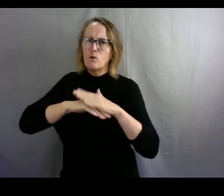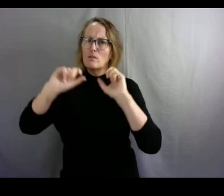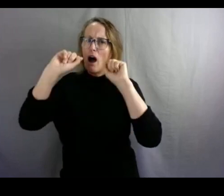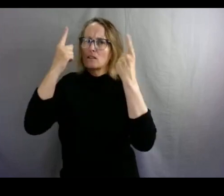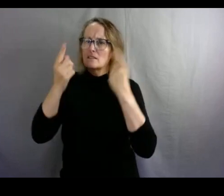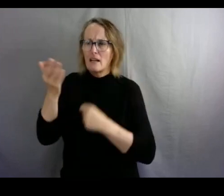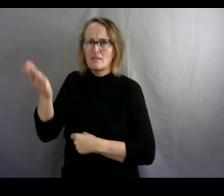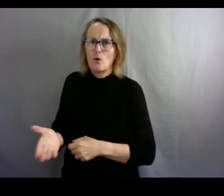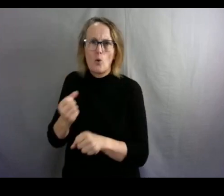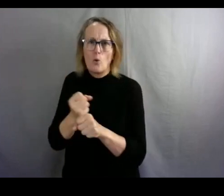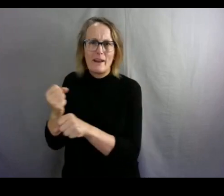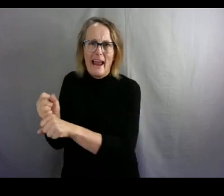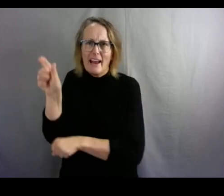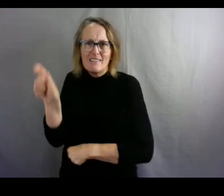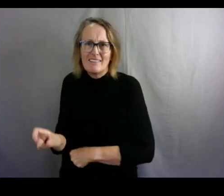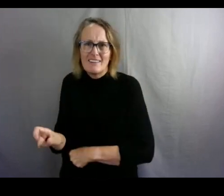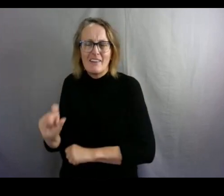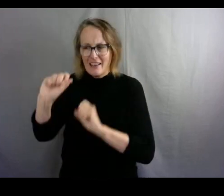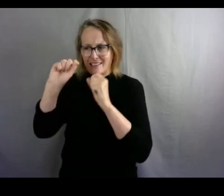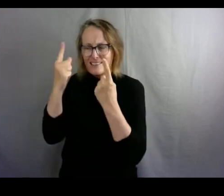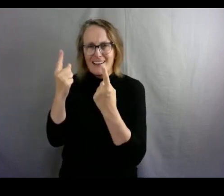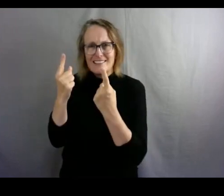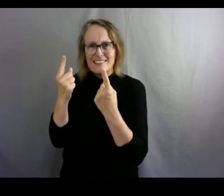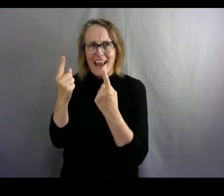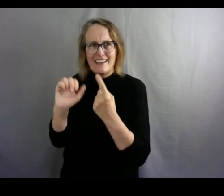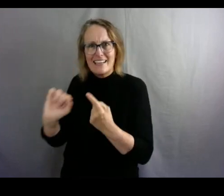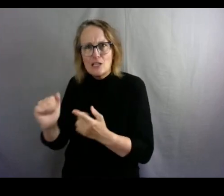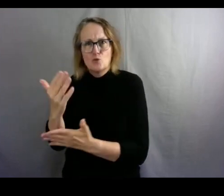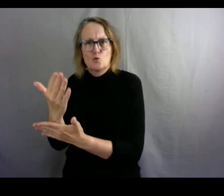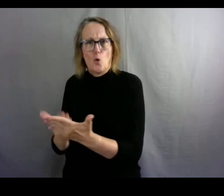of all these complexities of the story, of the character.